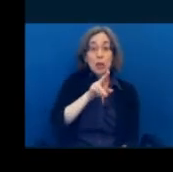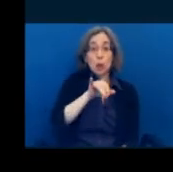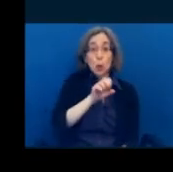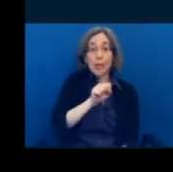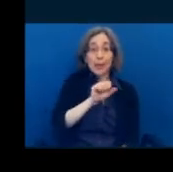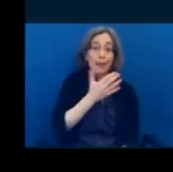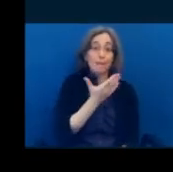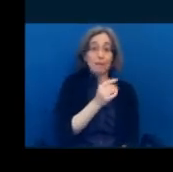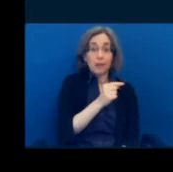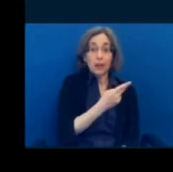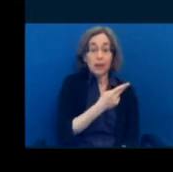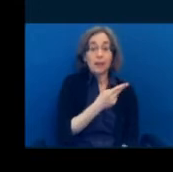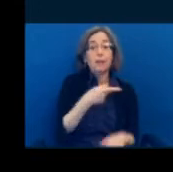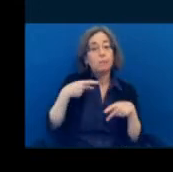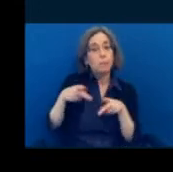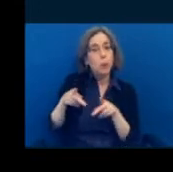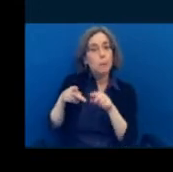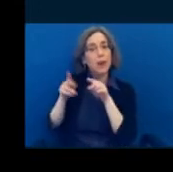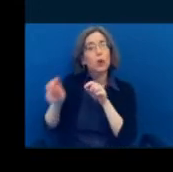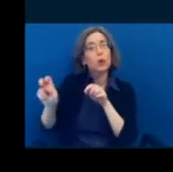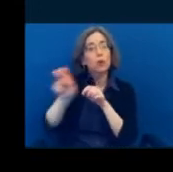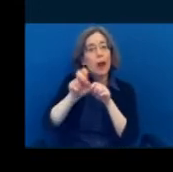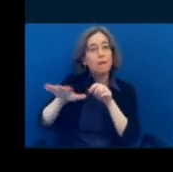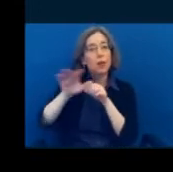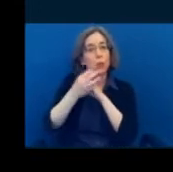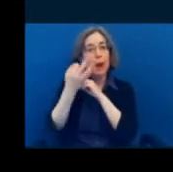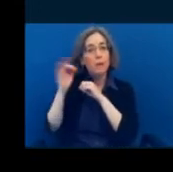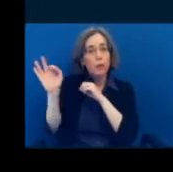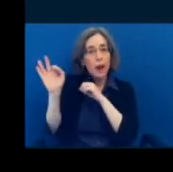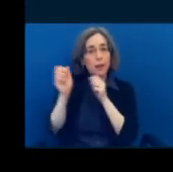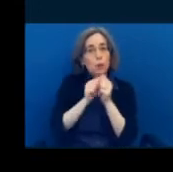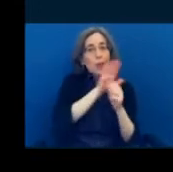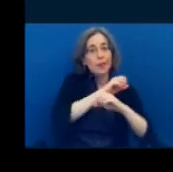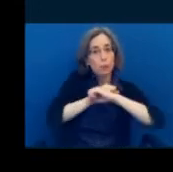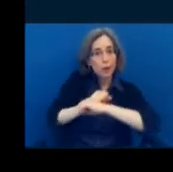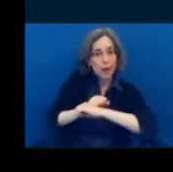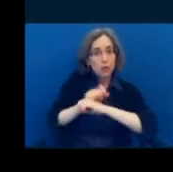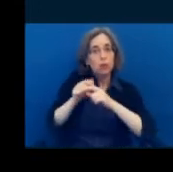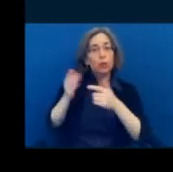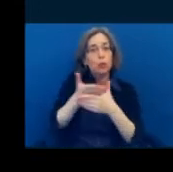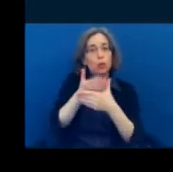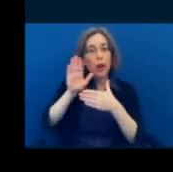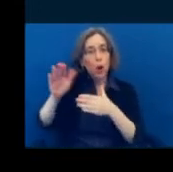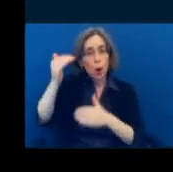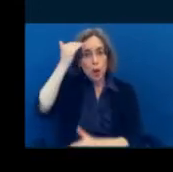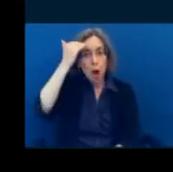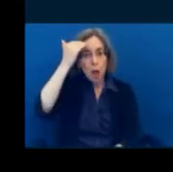FRANCE YOU SHOULD HIS PATRONAGE AND PROTECTION TO SHARE HER EXPERTISE. THIS WAS UNHEARD OF FOR A WOMAN